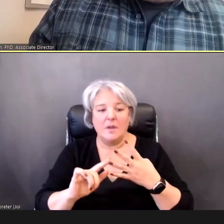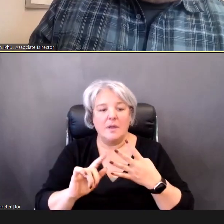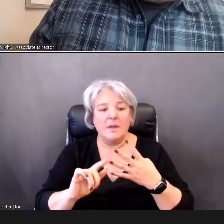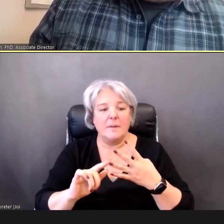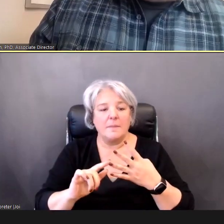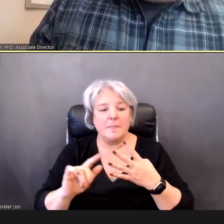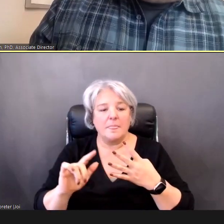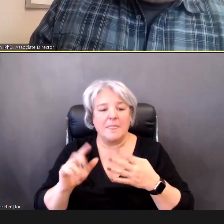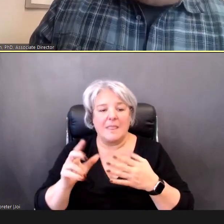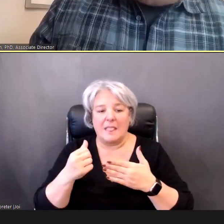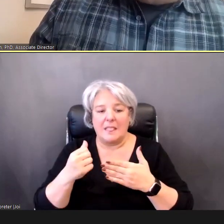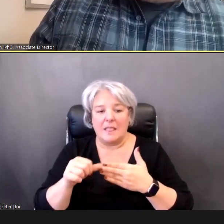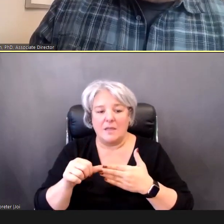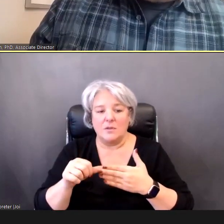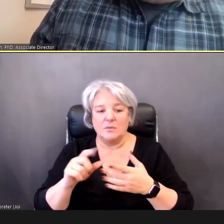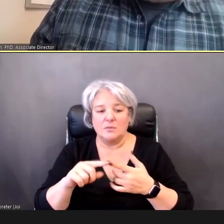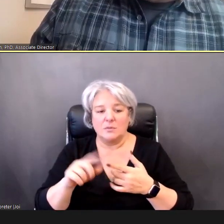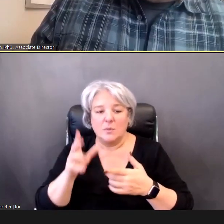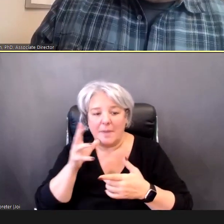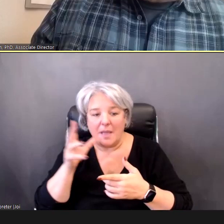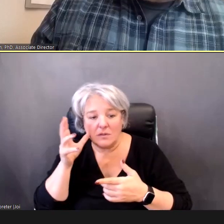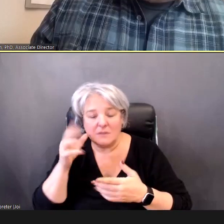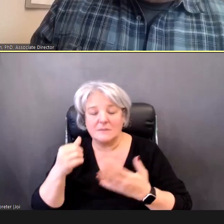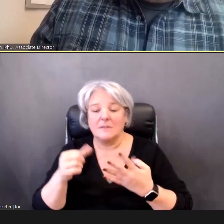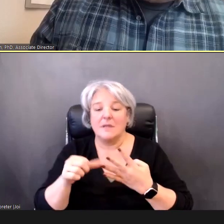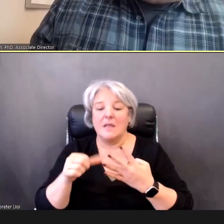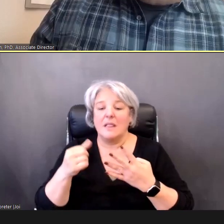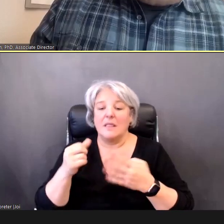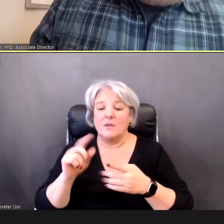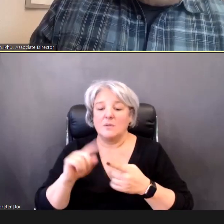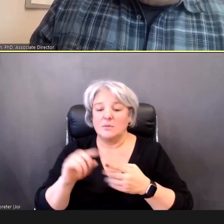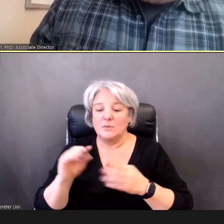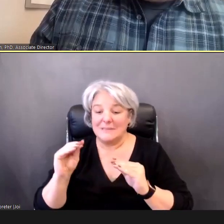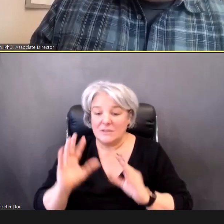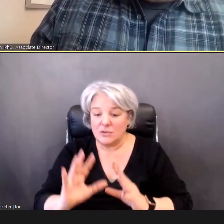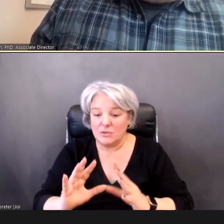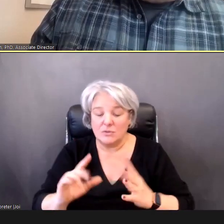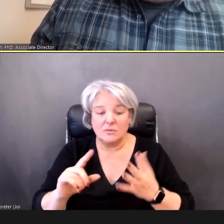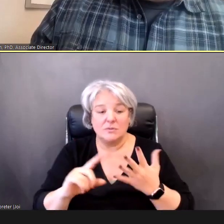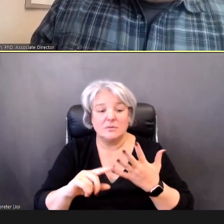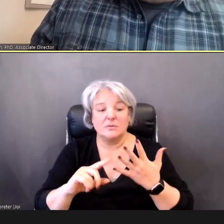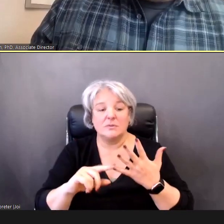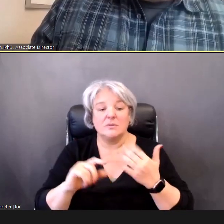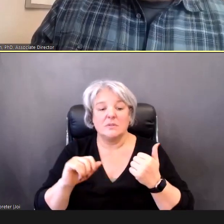letters to parents letters to